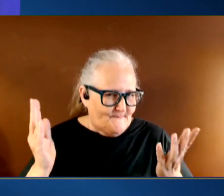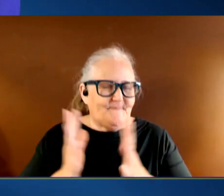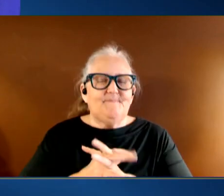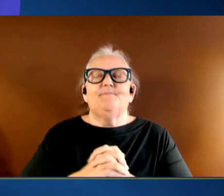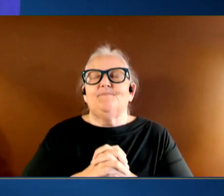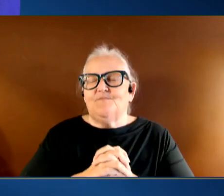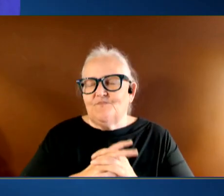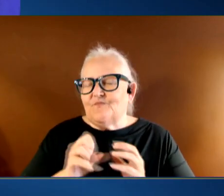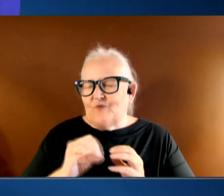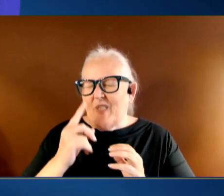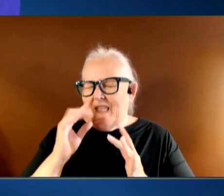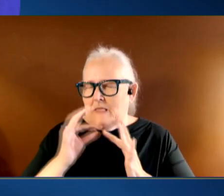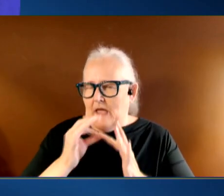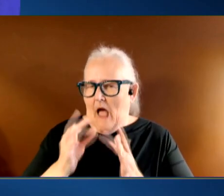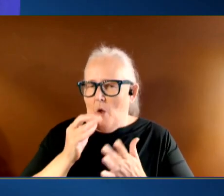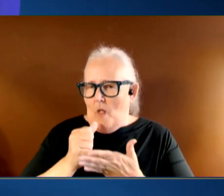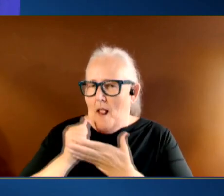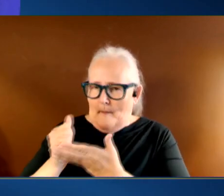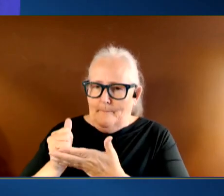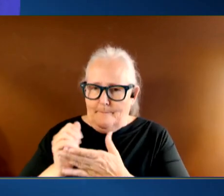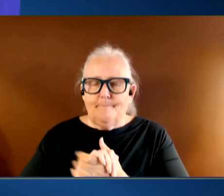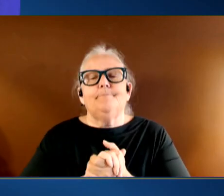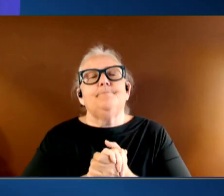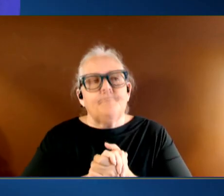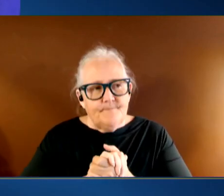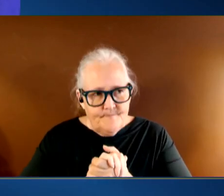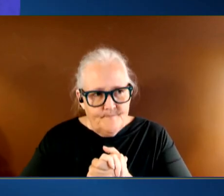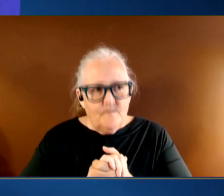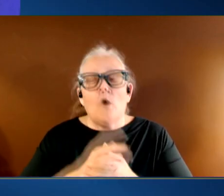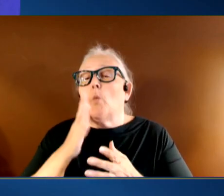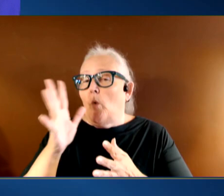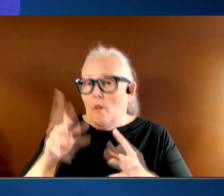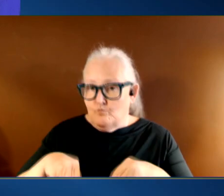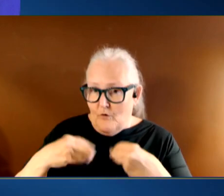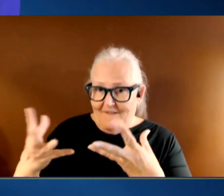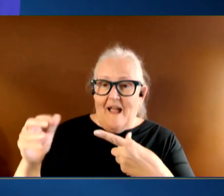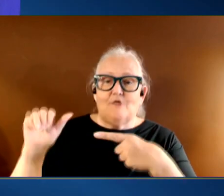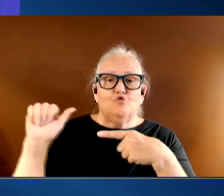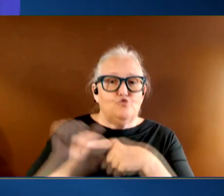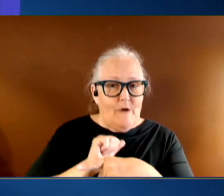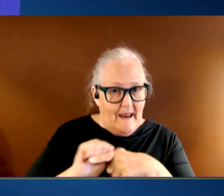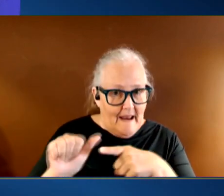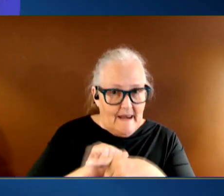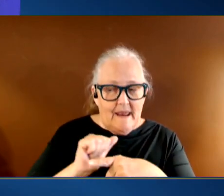We're going to engage in training and other related materials for adjudicators in the